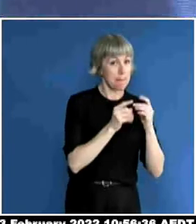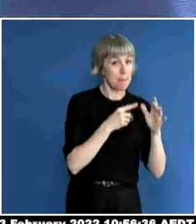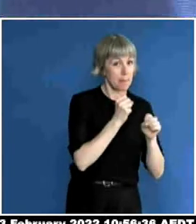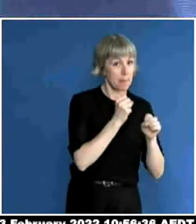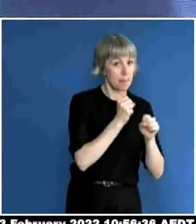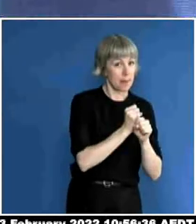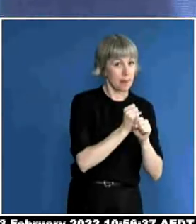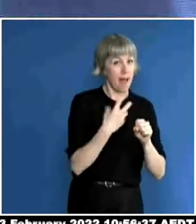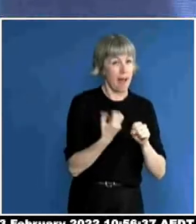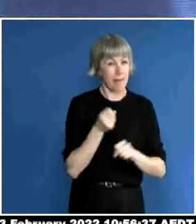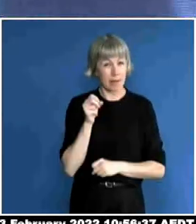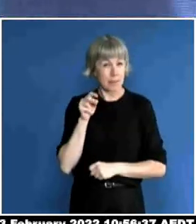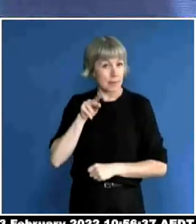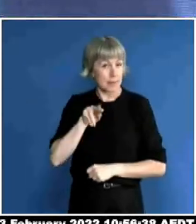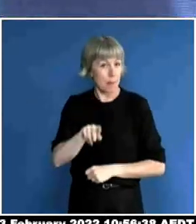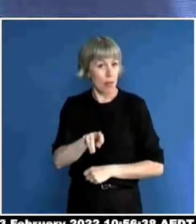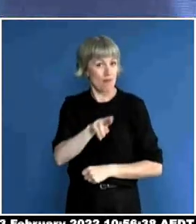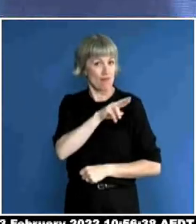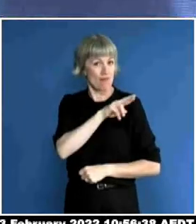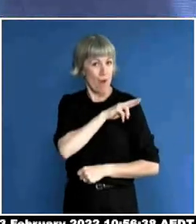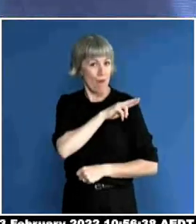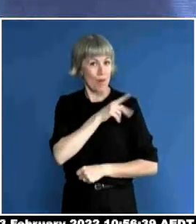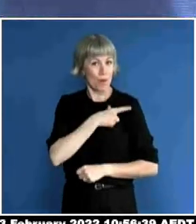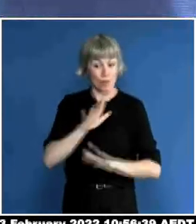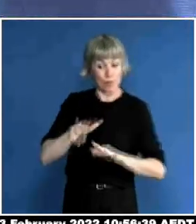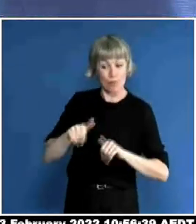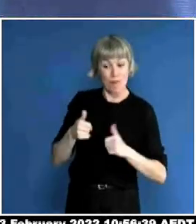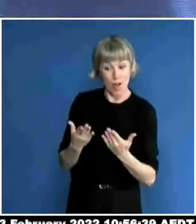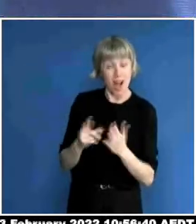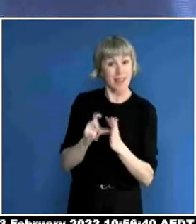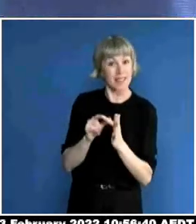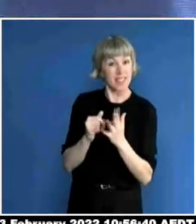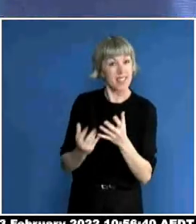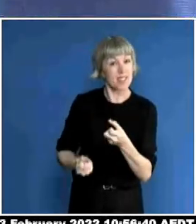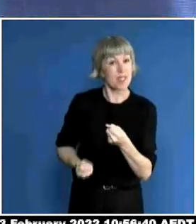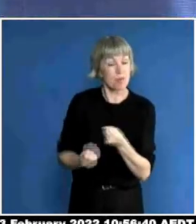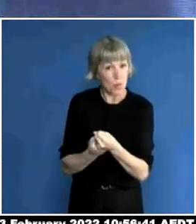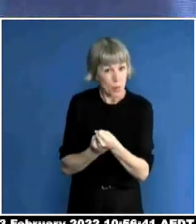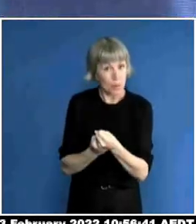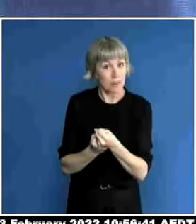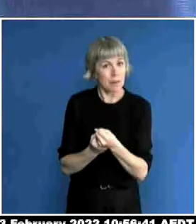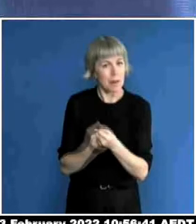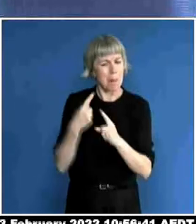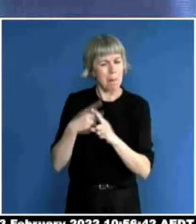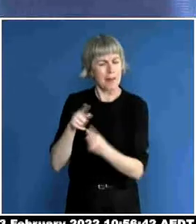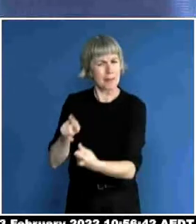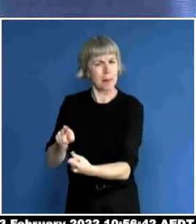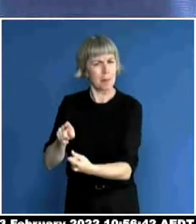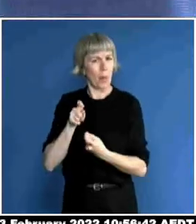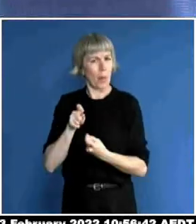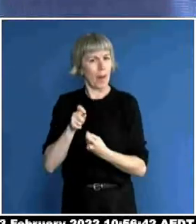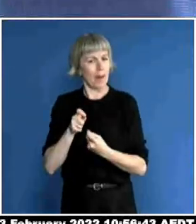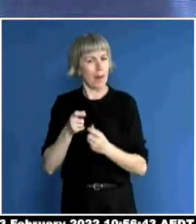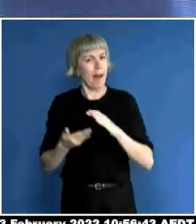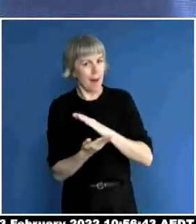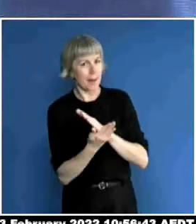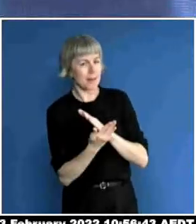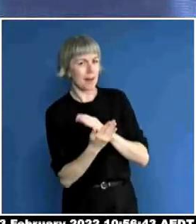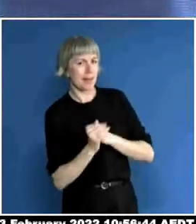provider and also her employer in the delivery of the BusyBeans program run by